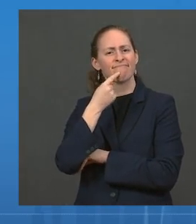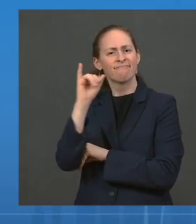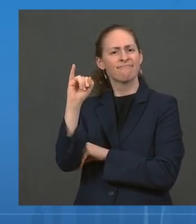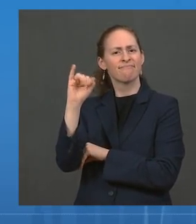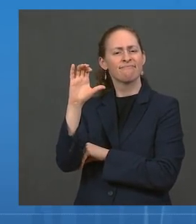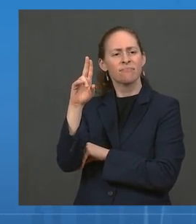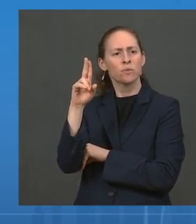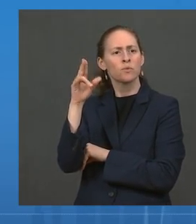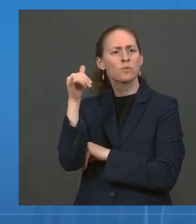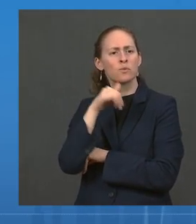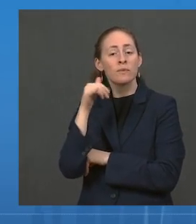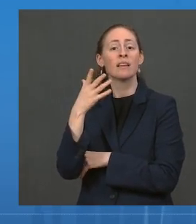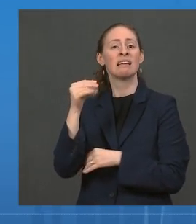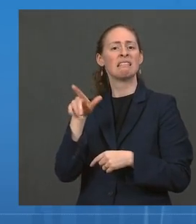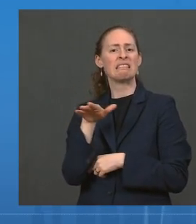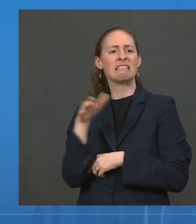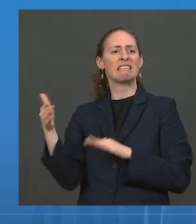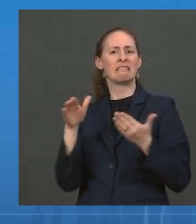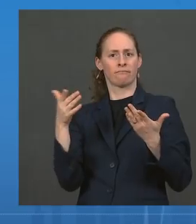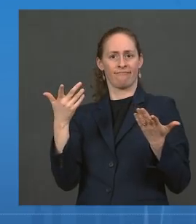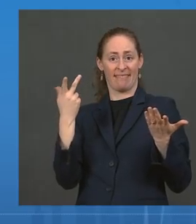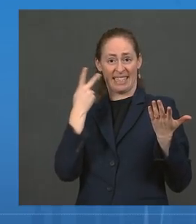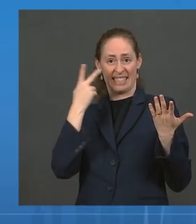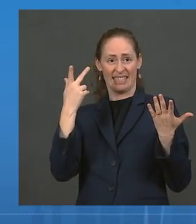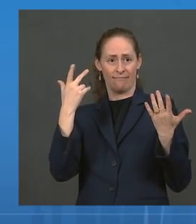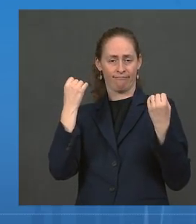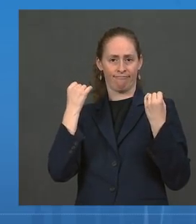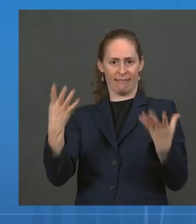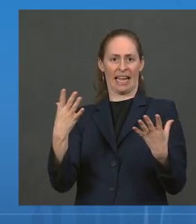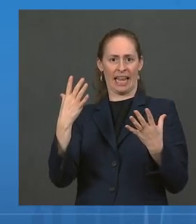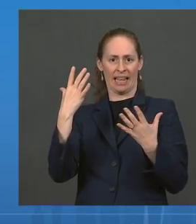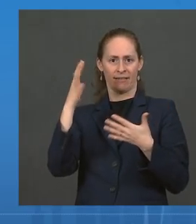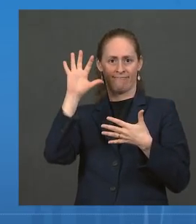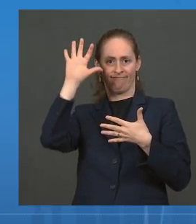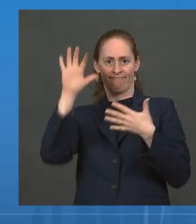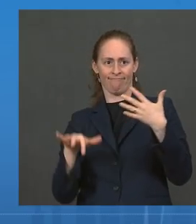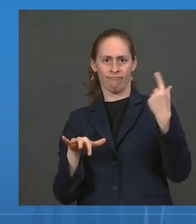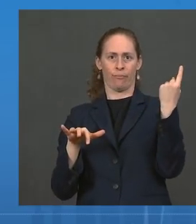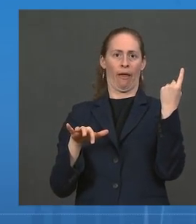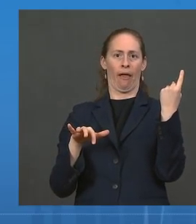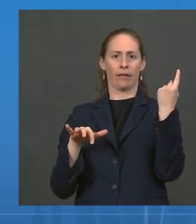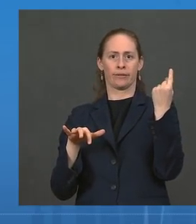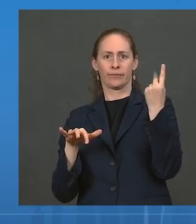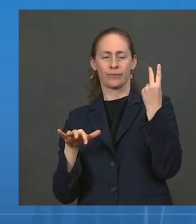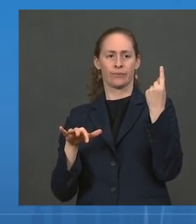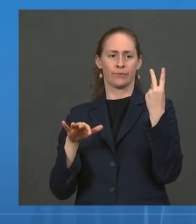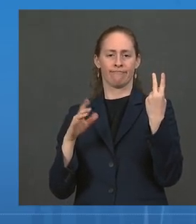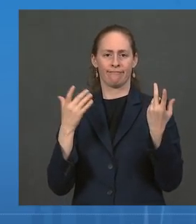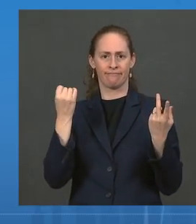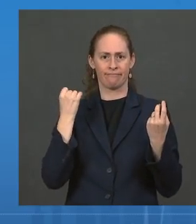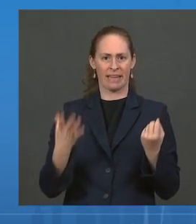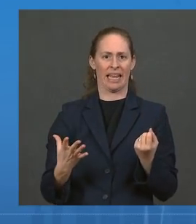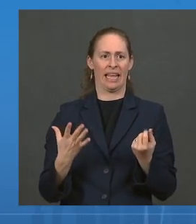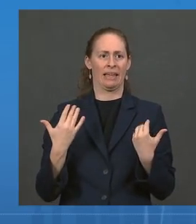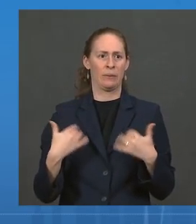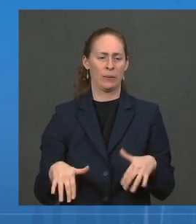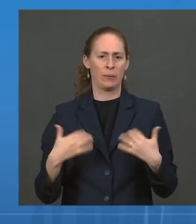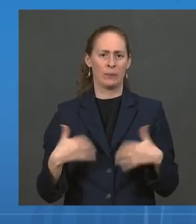It's pretty clear to see the difference between the density of the red versus the density of the blue.